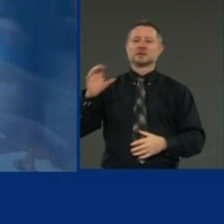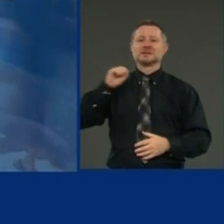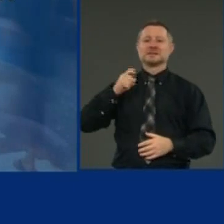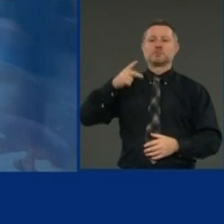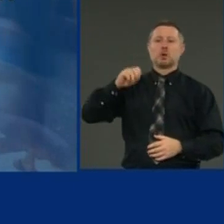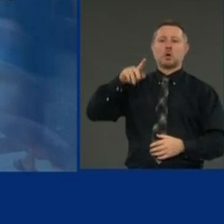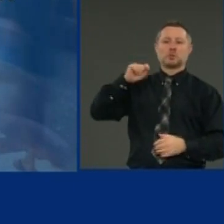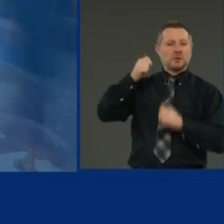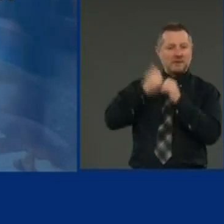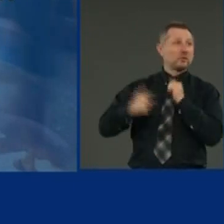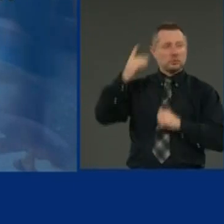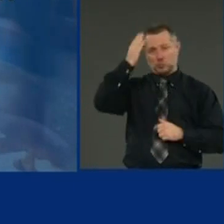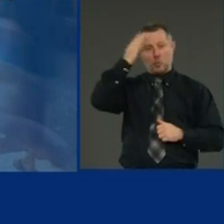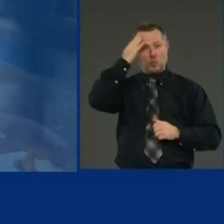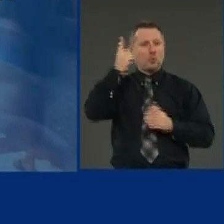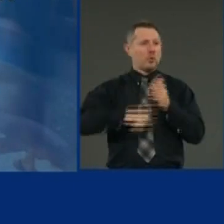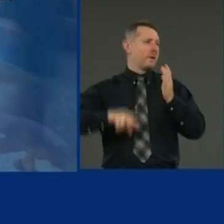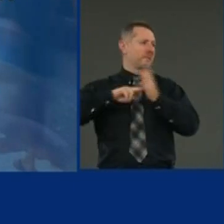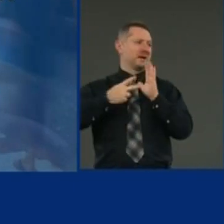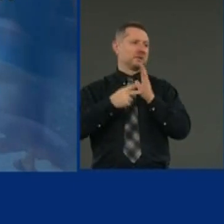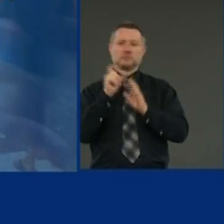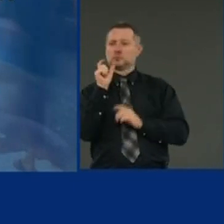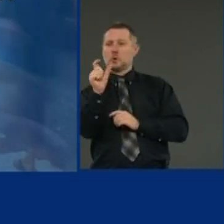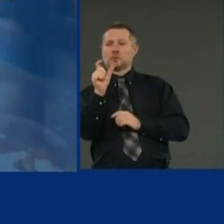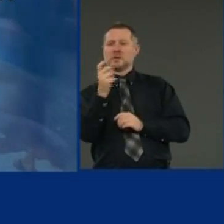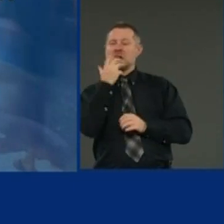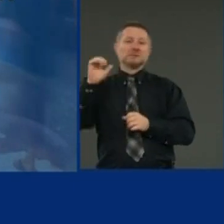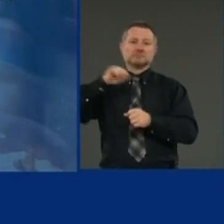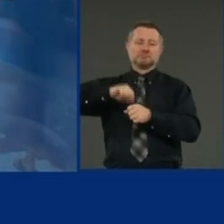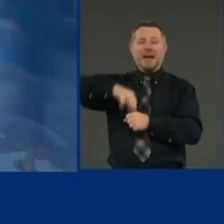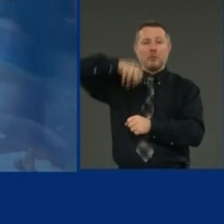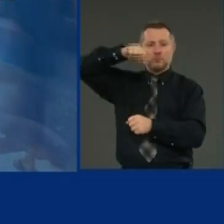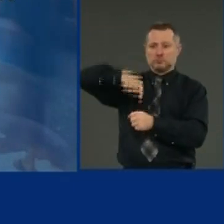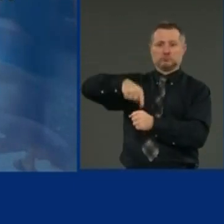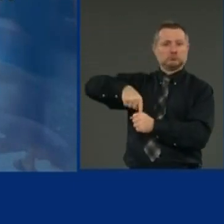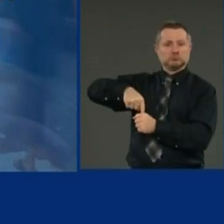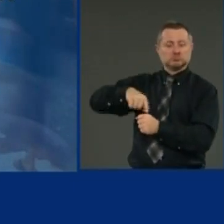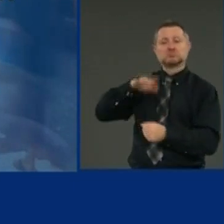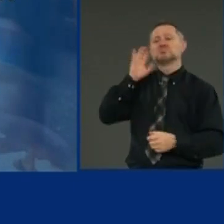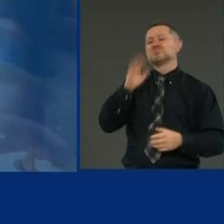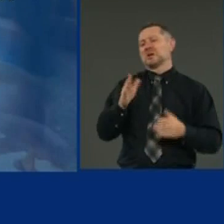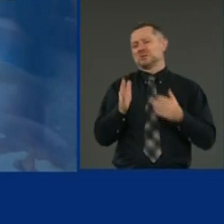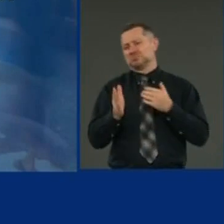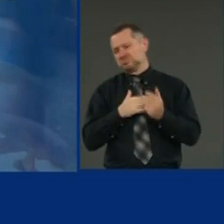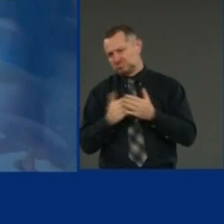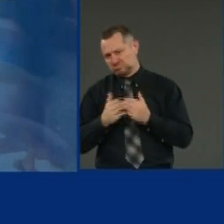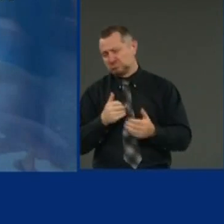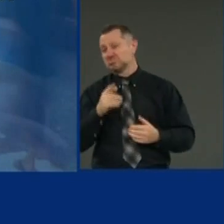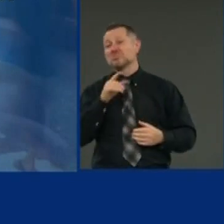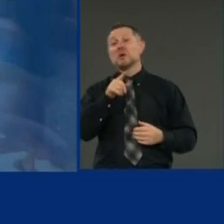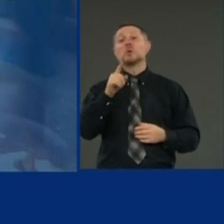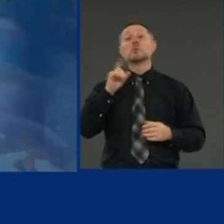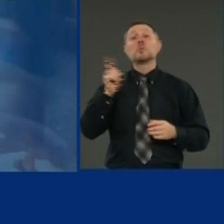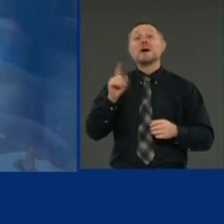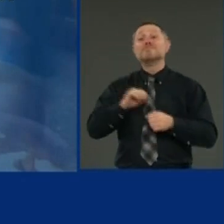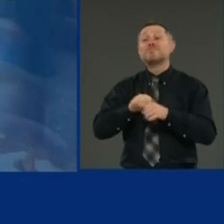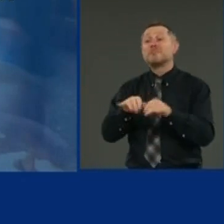A HOT SPOT. CONGRATULATIONS NEW ROCHELLE. YOU CREATED A NEW TERM USED BY